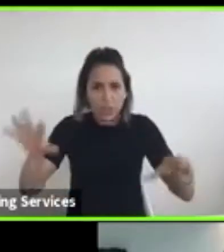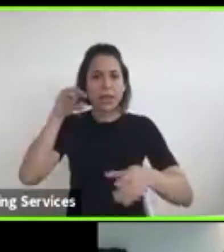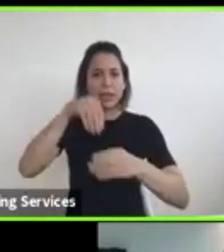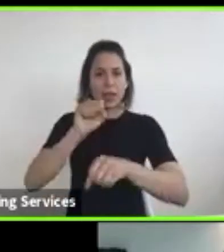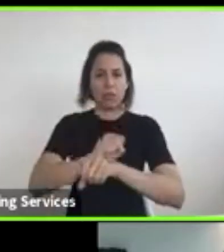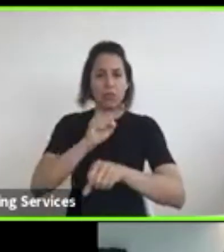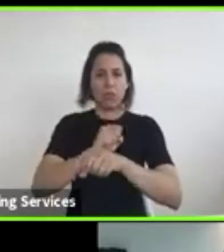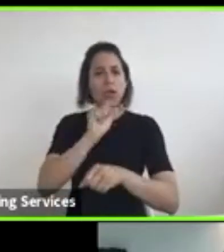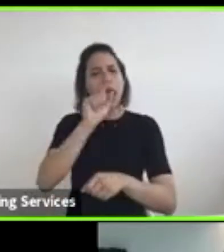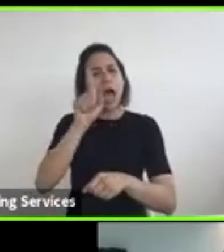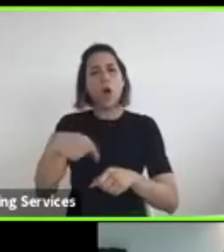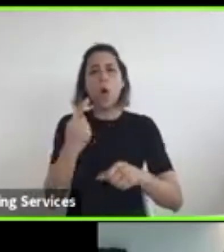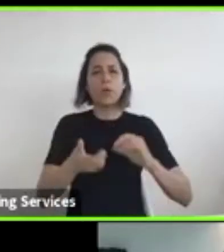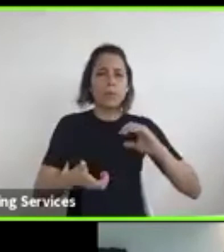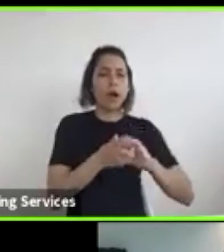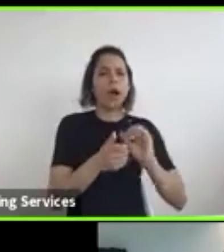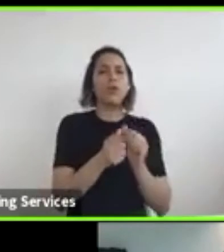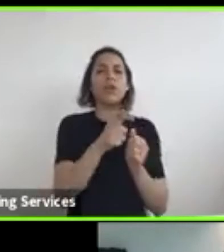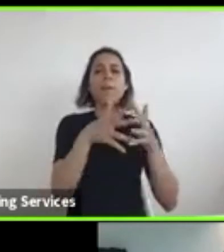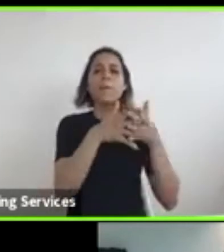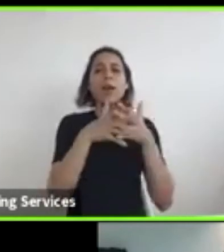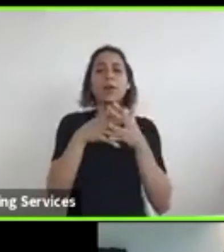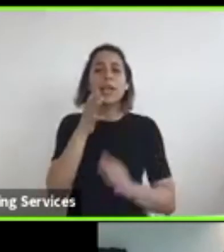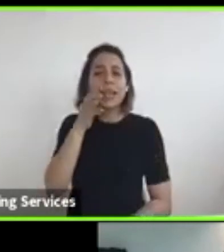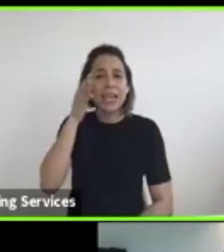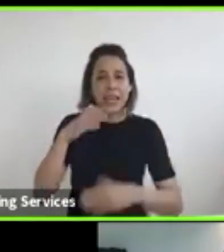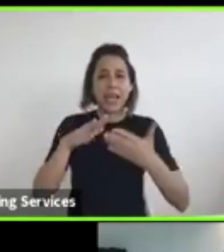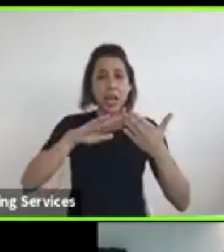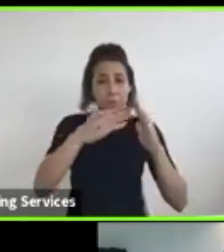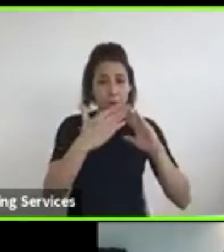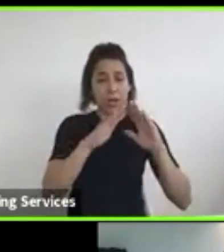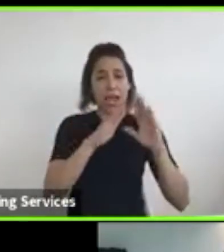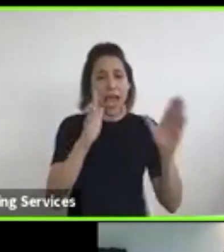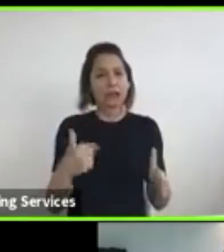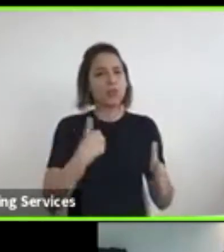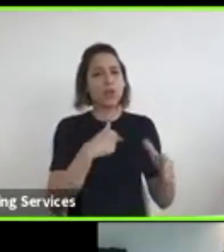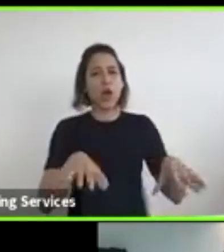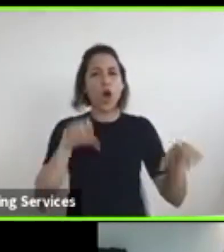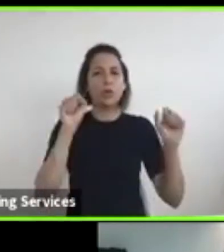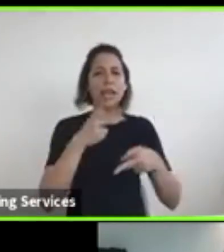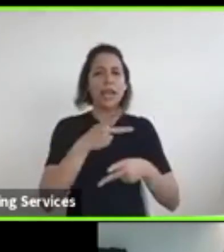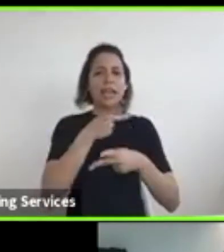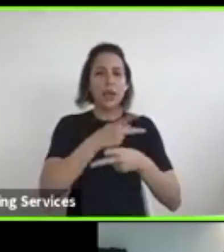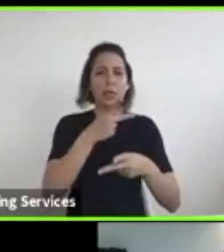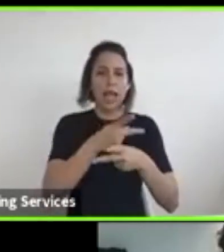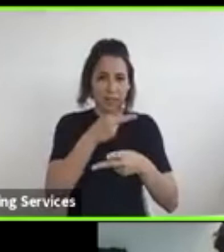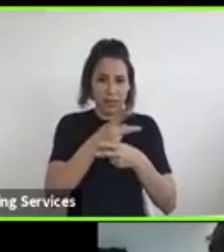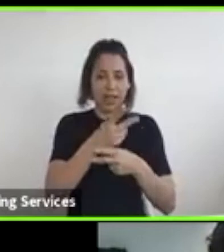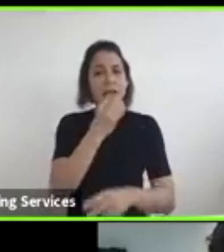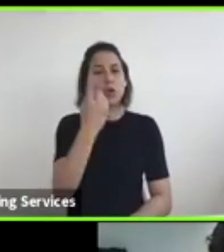INDIAN COMMUNITYHOUSE, WHERE WE HOSTED, A CURATOR IN RESIDENCE, WHO CURATED